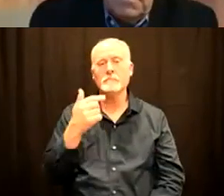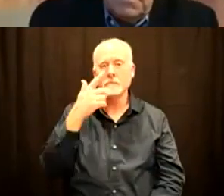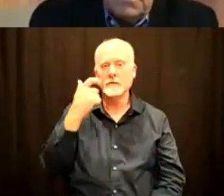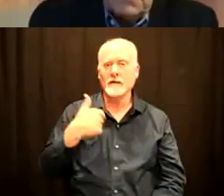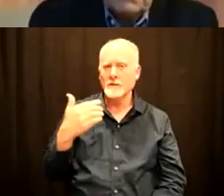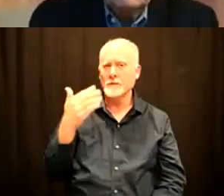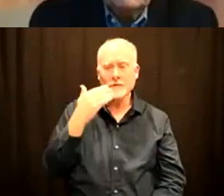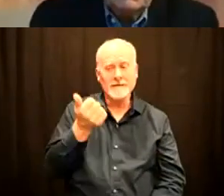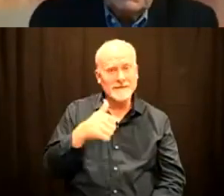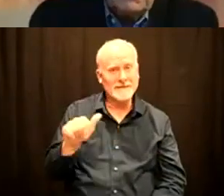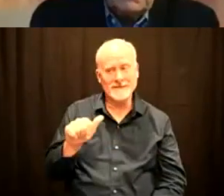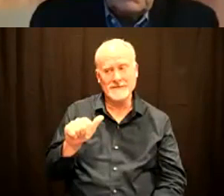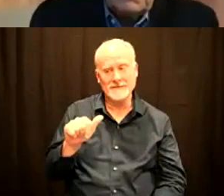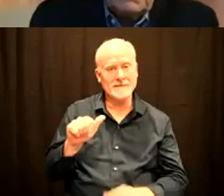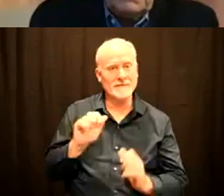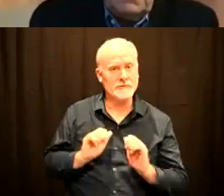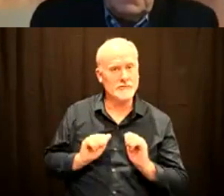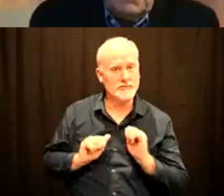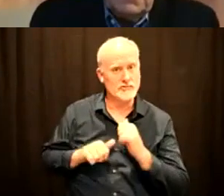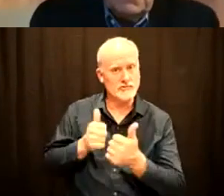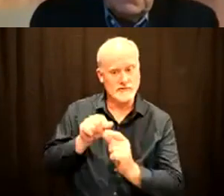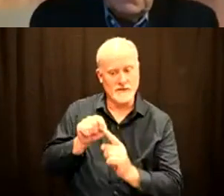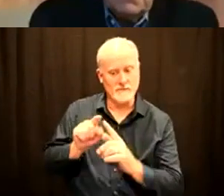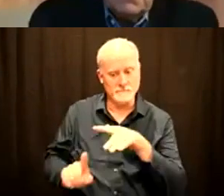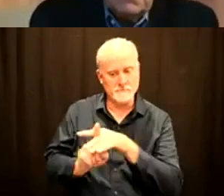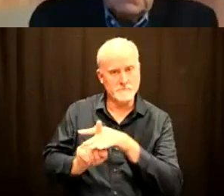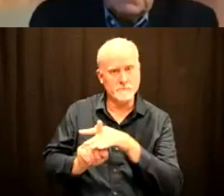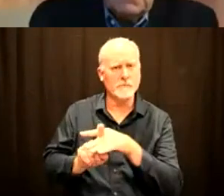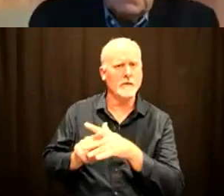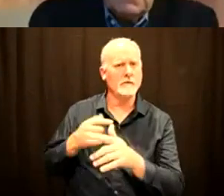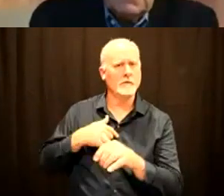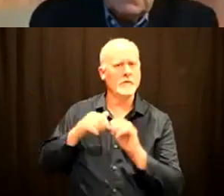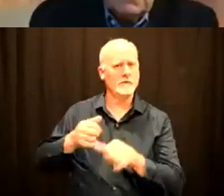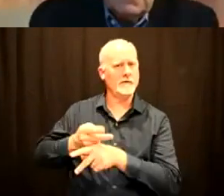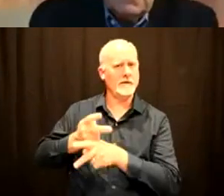challenge that presents itself we can handle and we will successfully manage